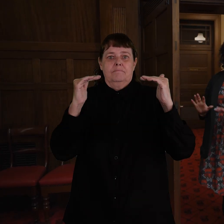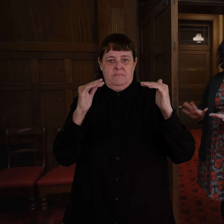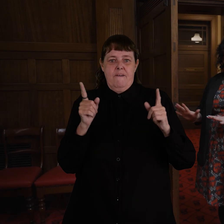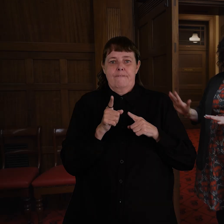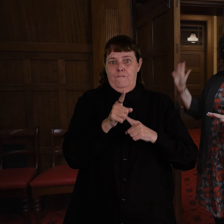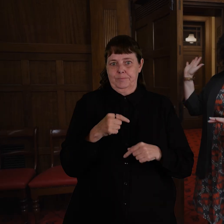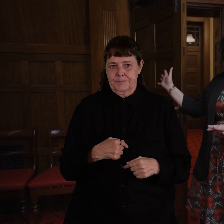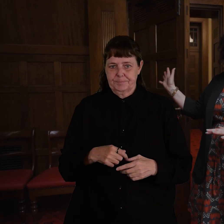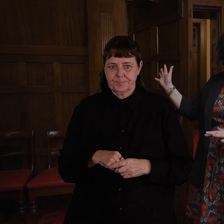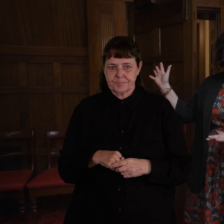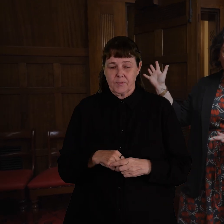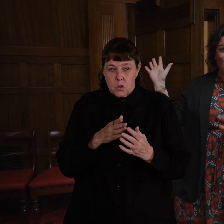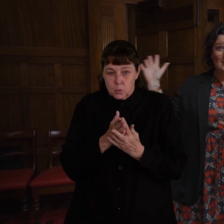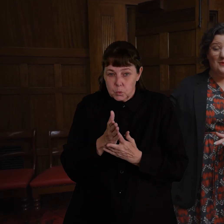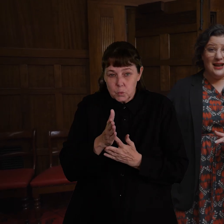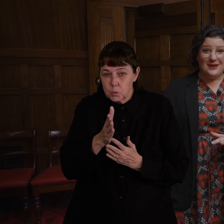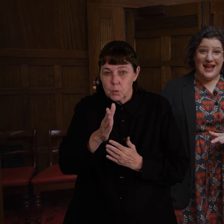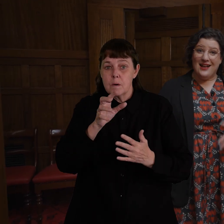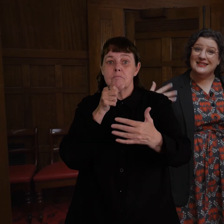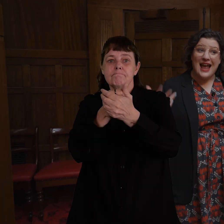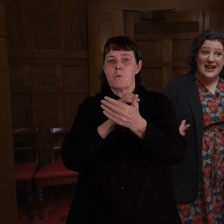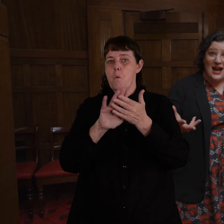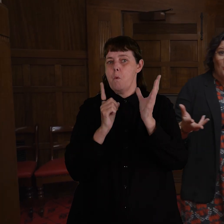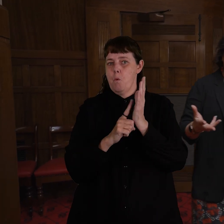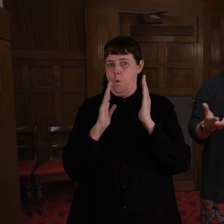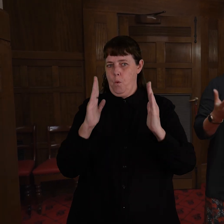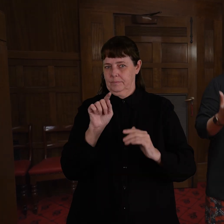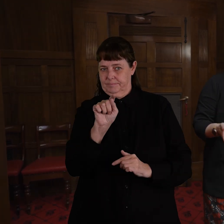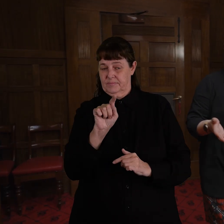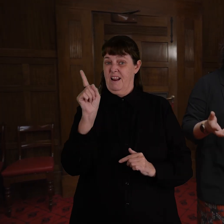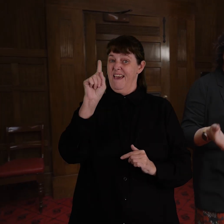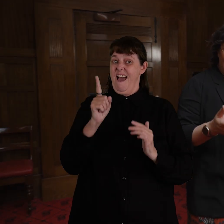We've made our way through the back corridors of Parliament House, and now we're in the Legislative